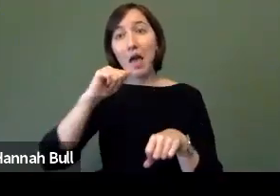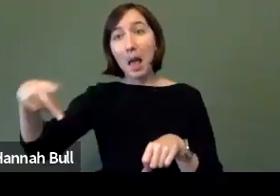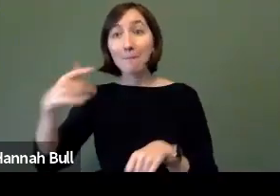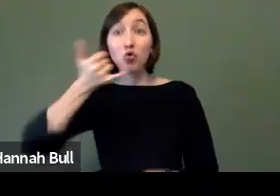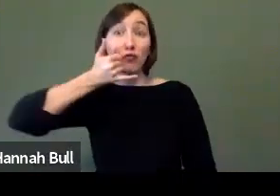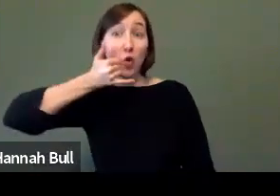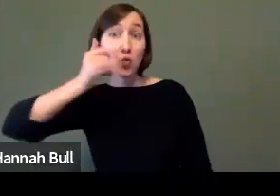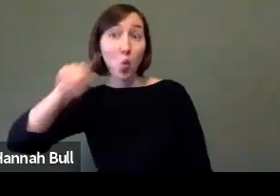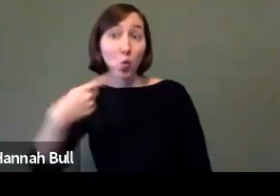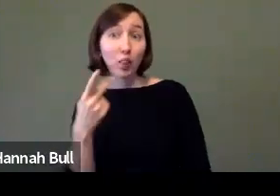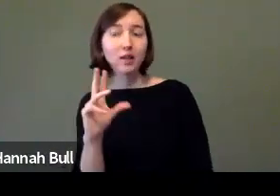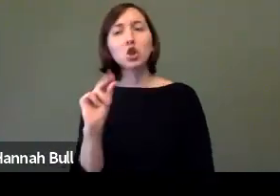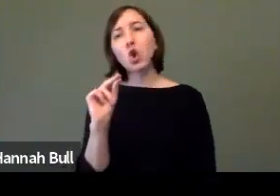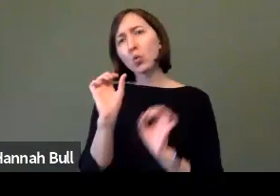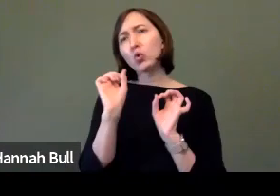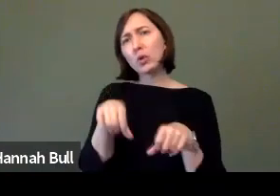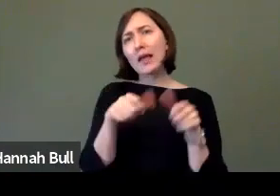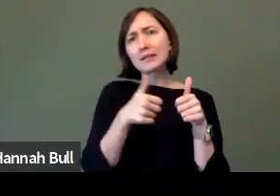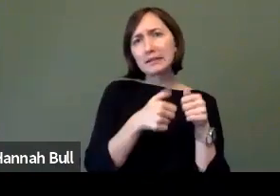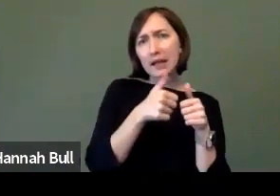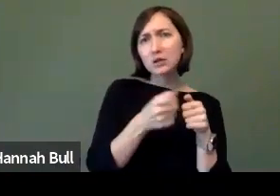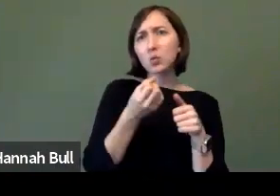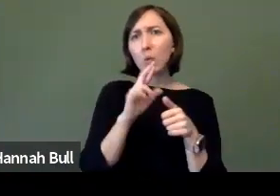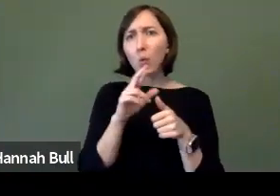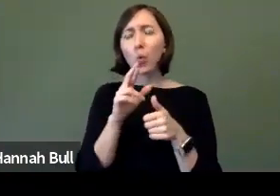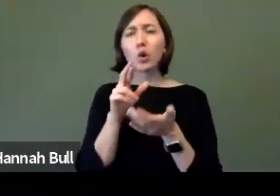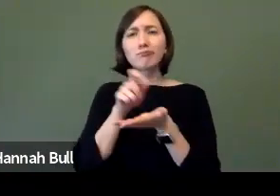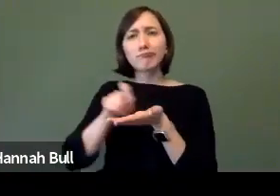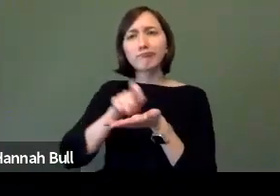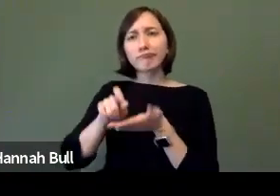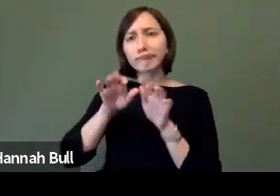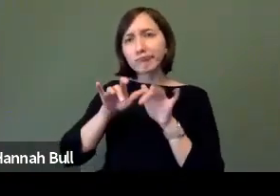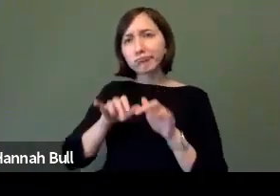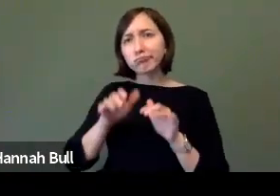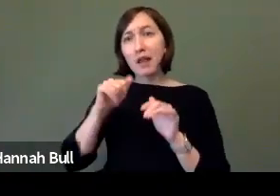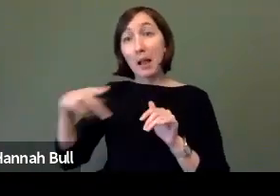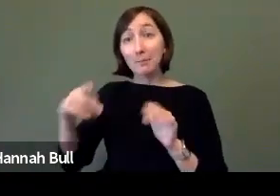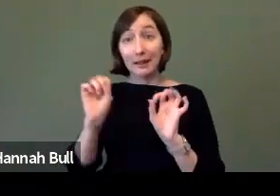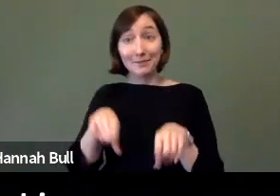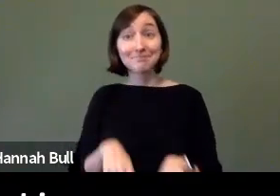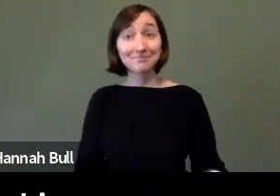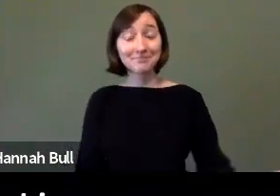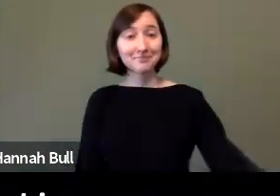It can be people that you text or write to in an app. Danny Housley: All right.